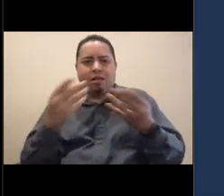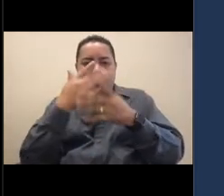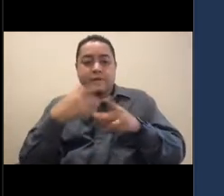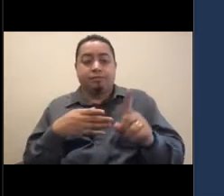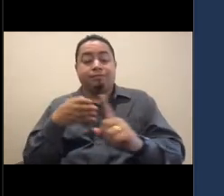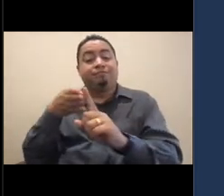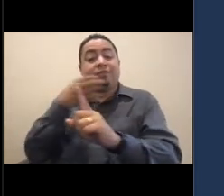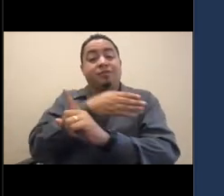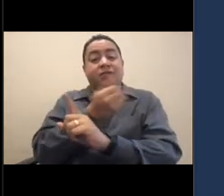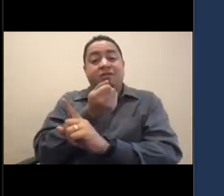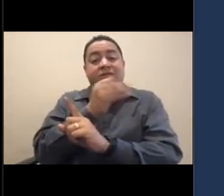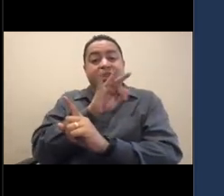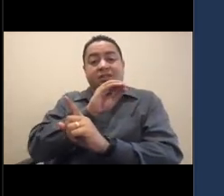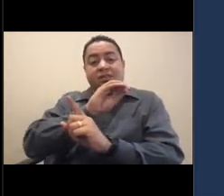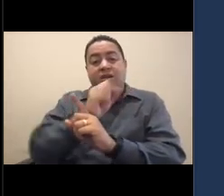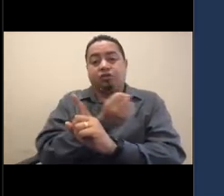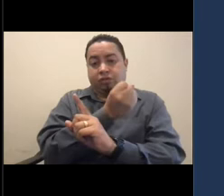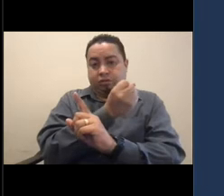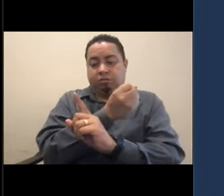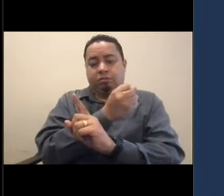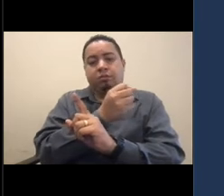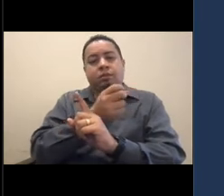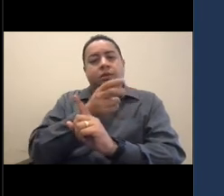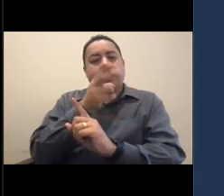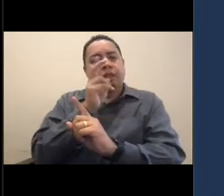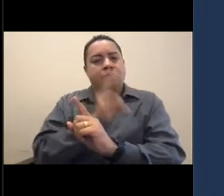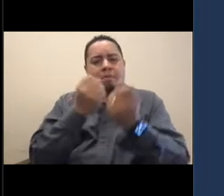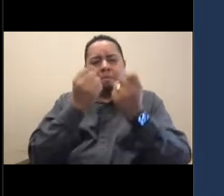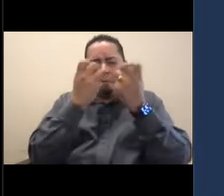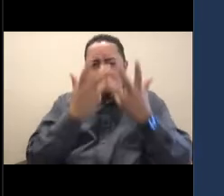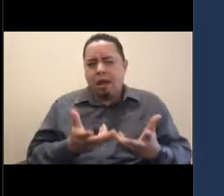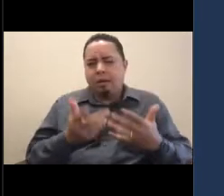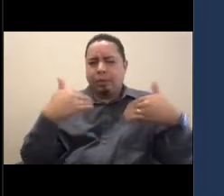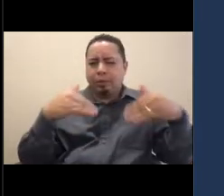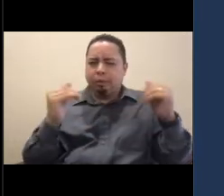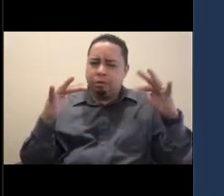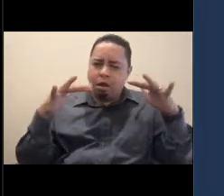historically there were a lot of lake trout in Lake Champlain.